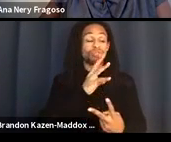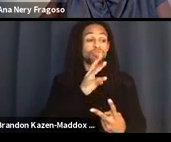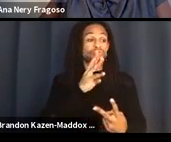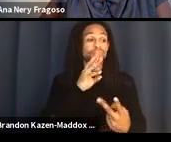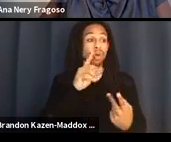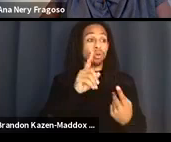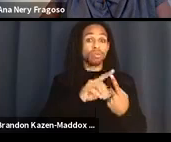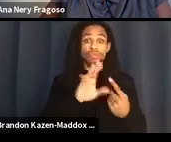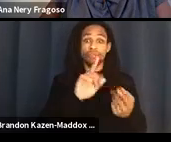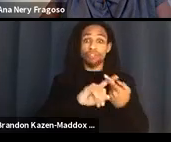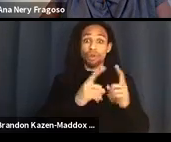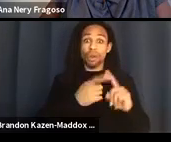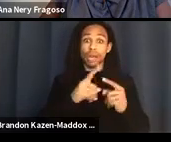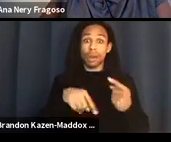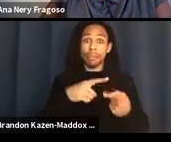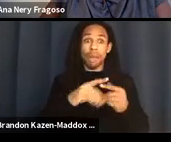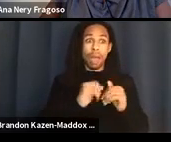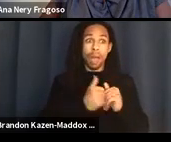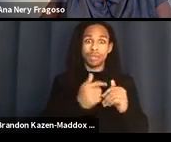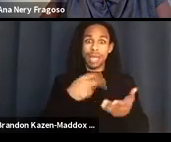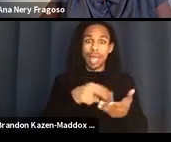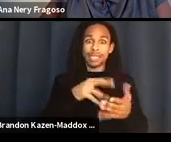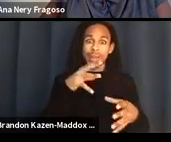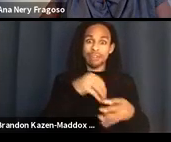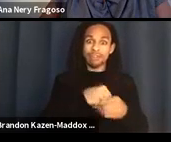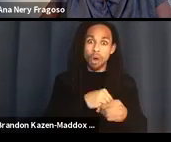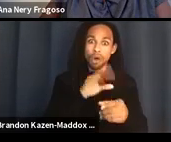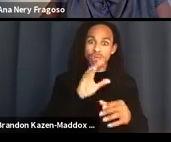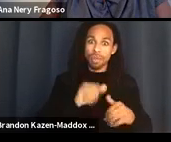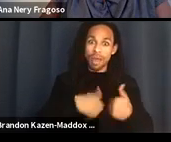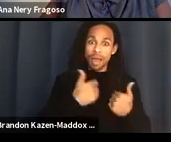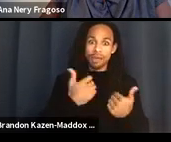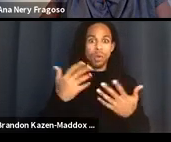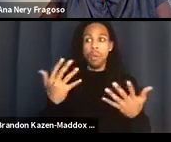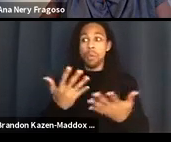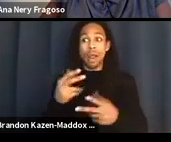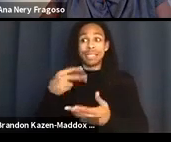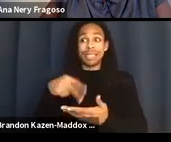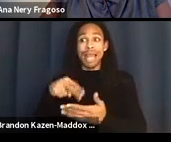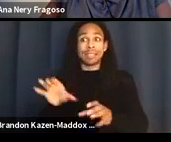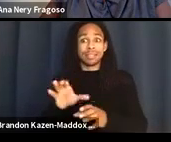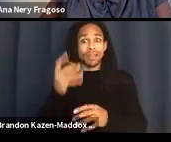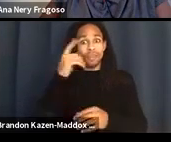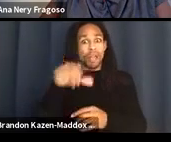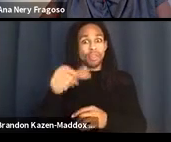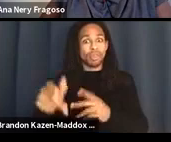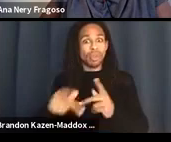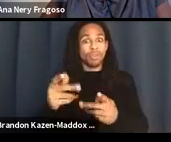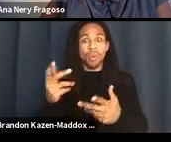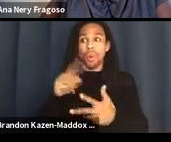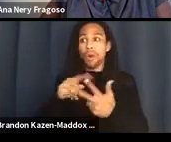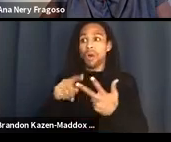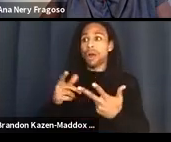back to the new normal that it doesn't die and just the last thing I will say, is so